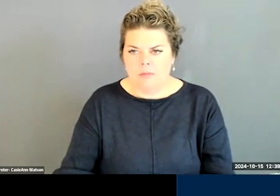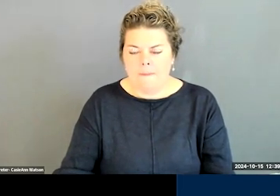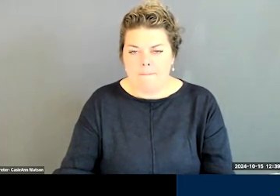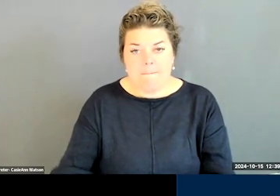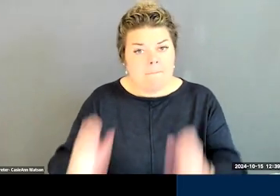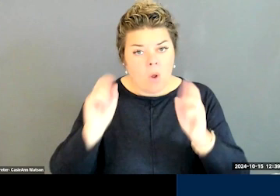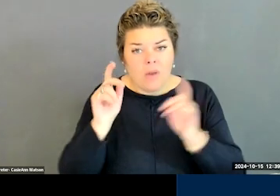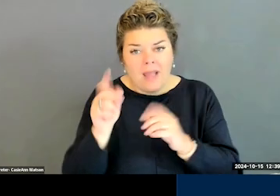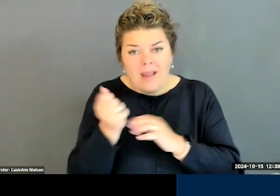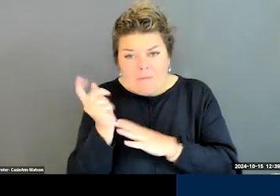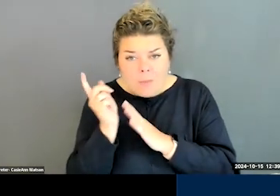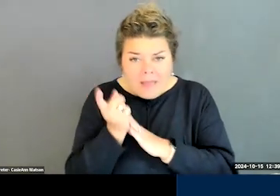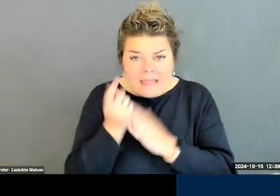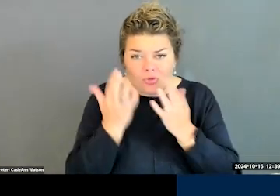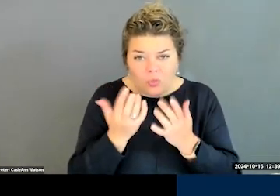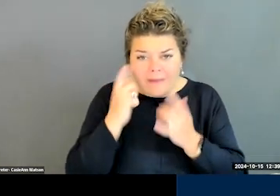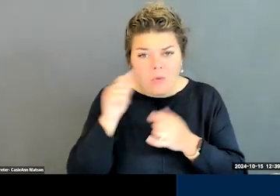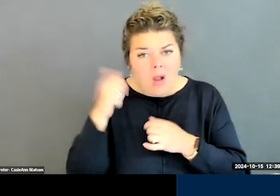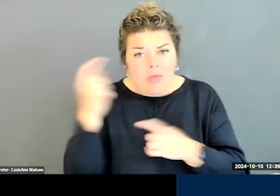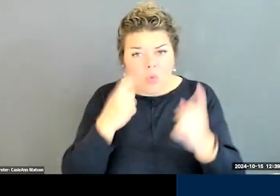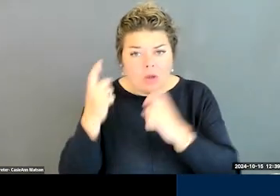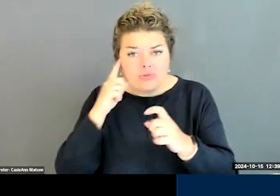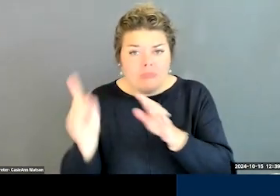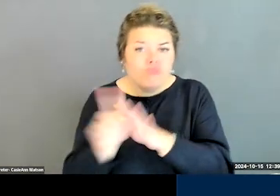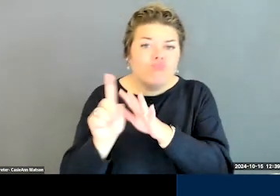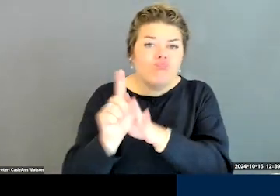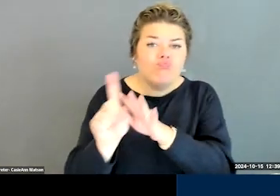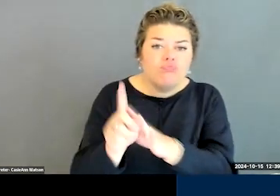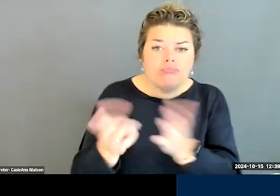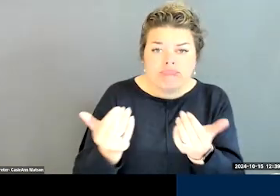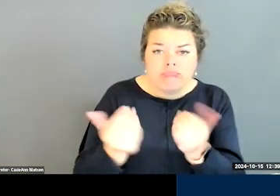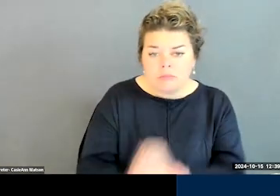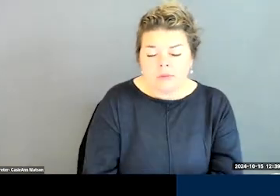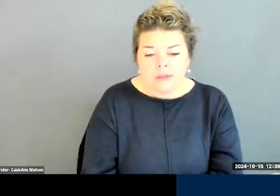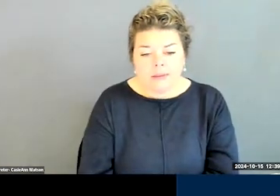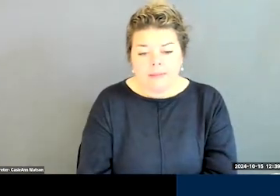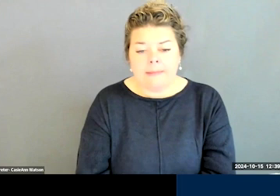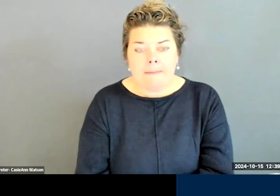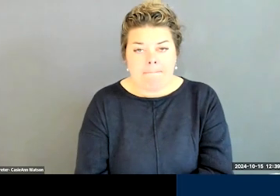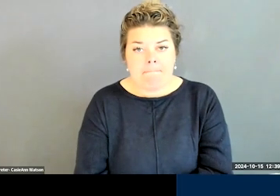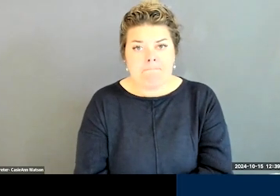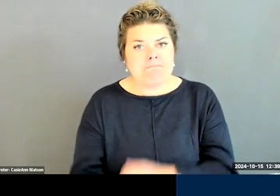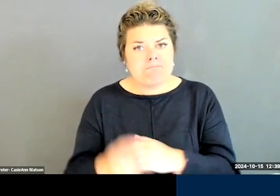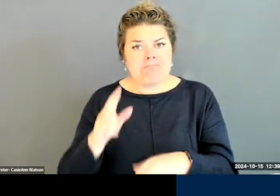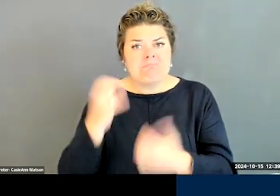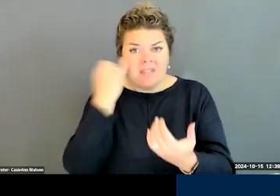Okay, we'll give it just a few more minutes for any other questions that you might have. And, of course, if you come up with questions